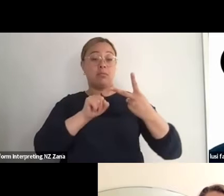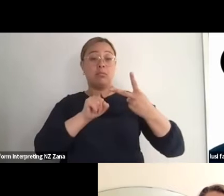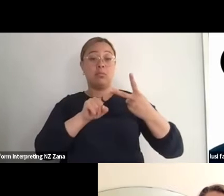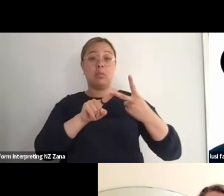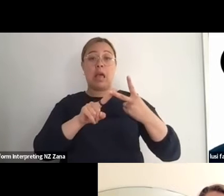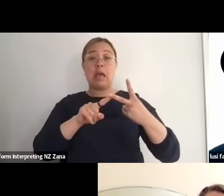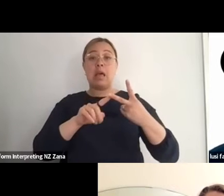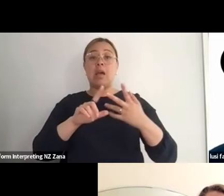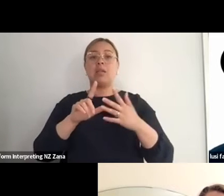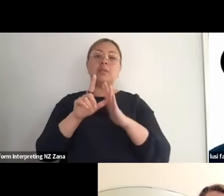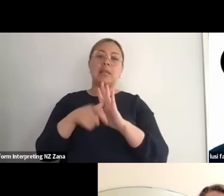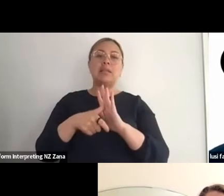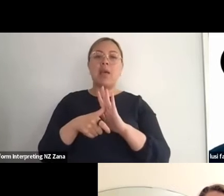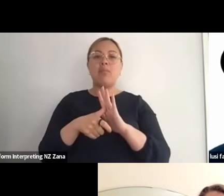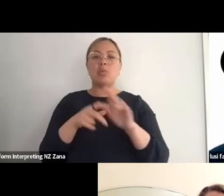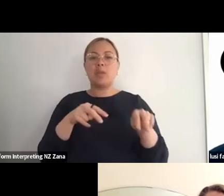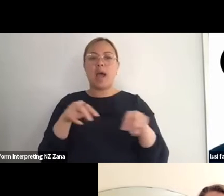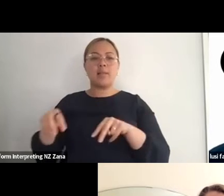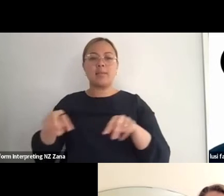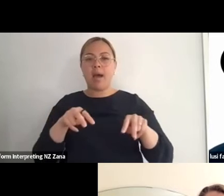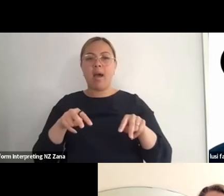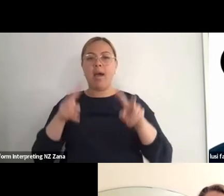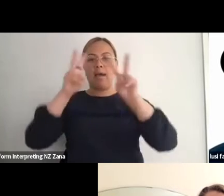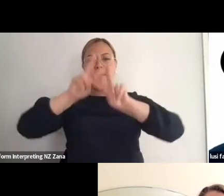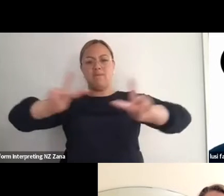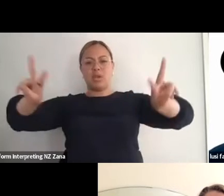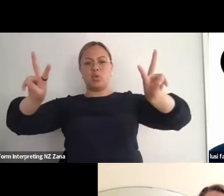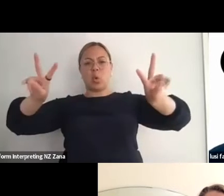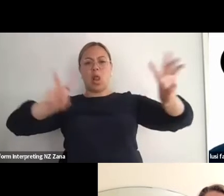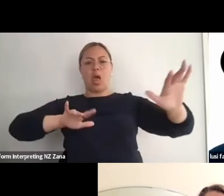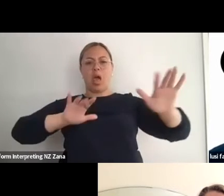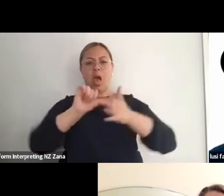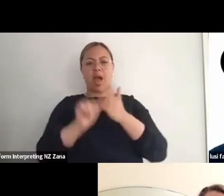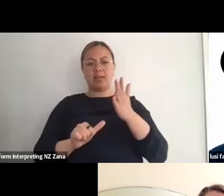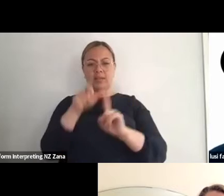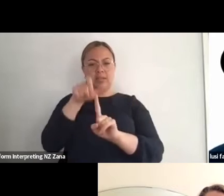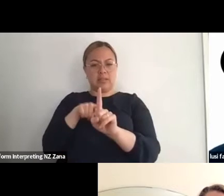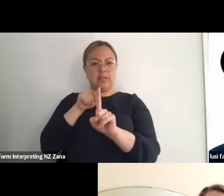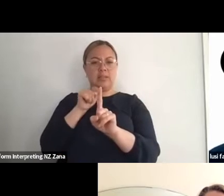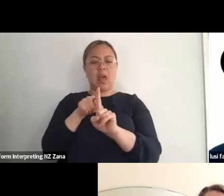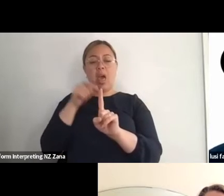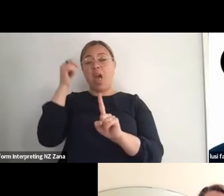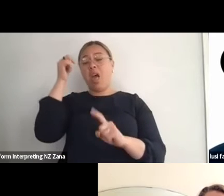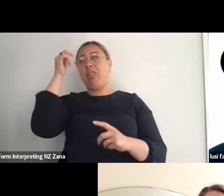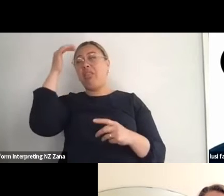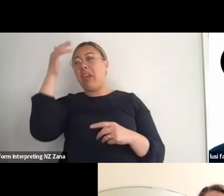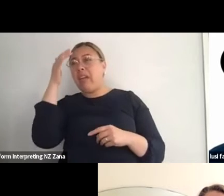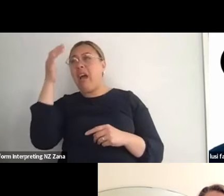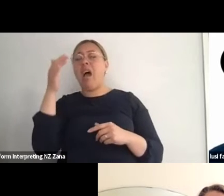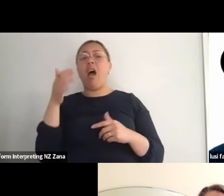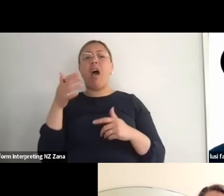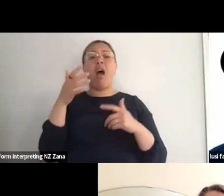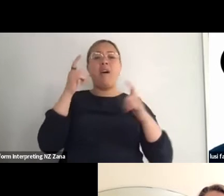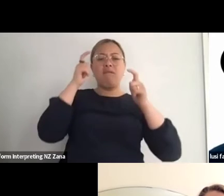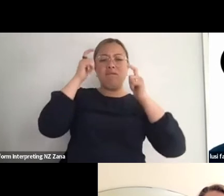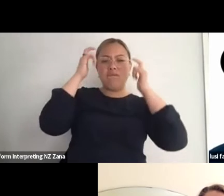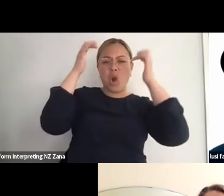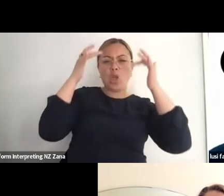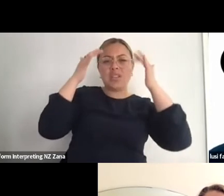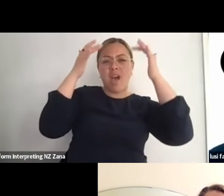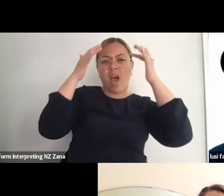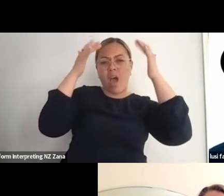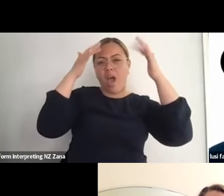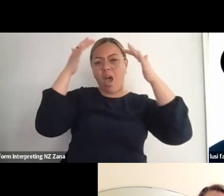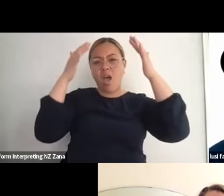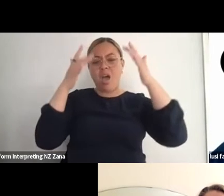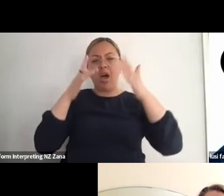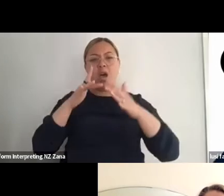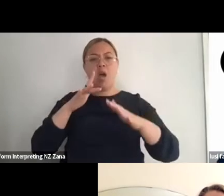a visual artist and thinker and philosopher and choreographer and extraordinary dancer,